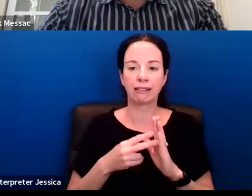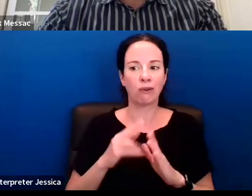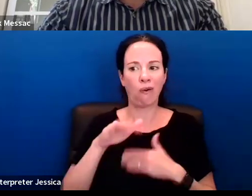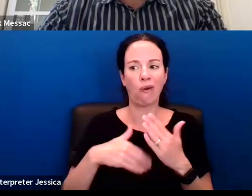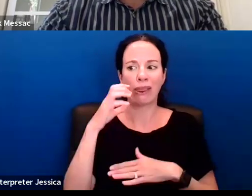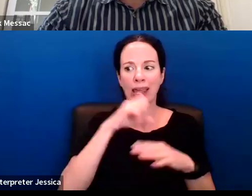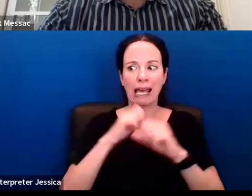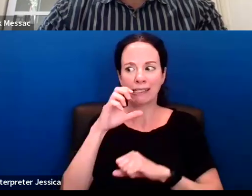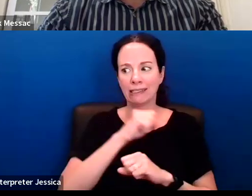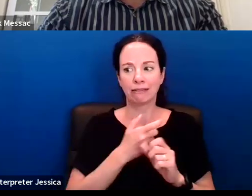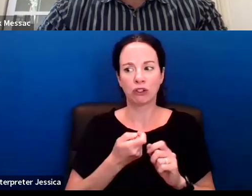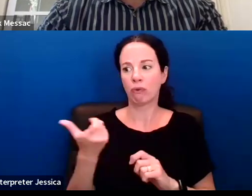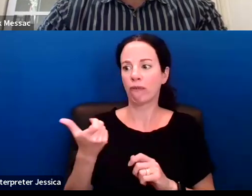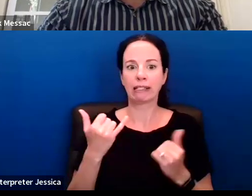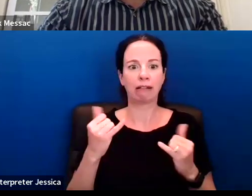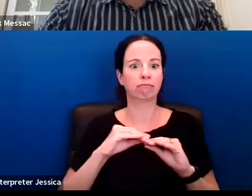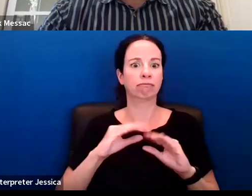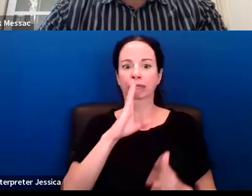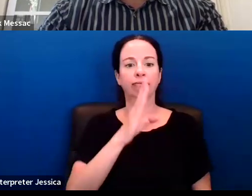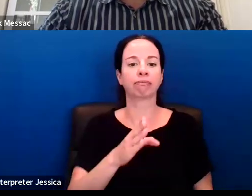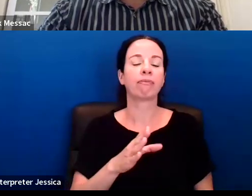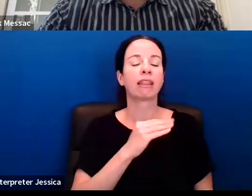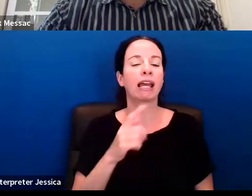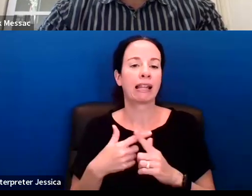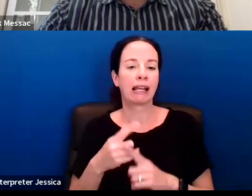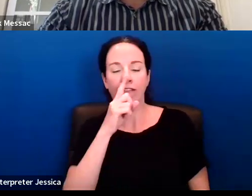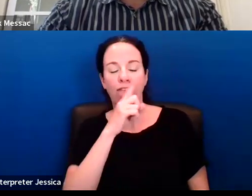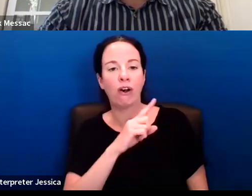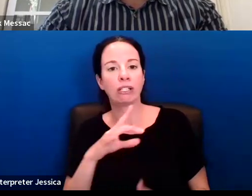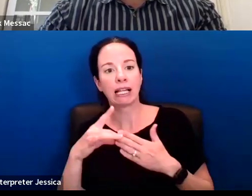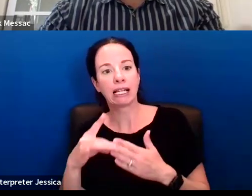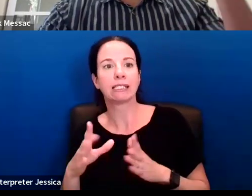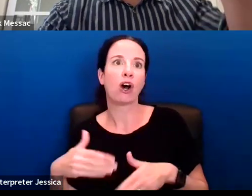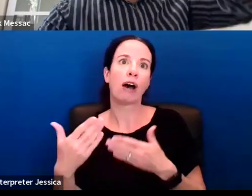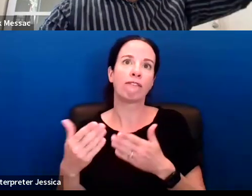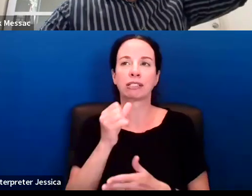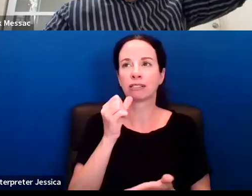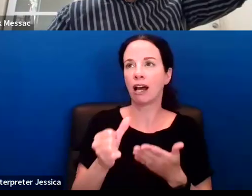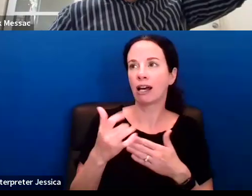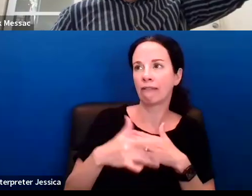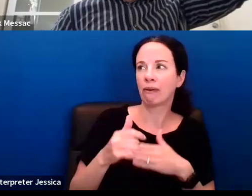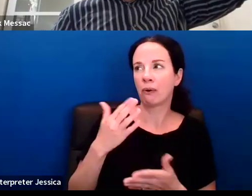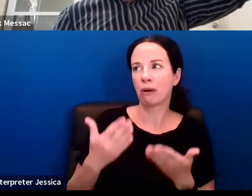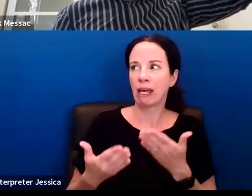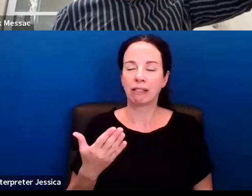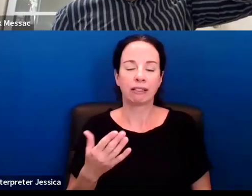and preventing false leads to, to offers is that may or may not be available to individual house,